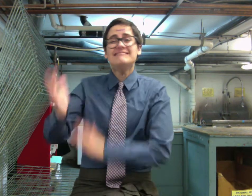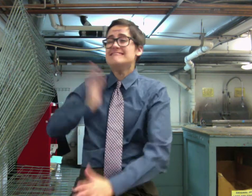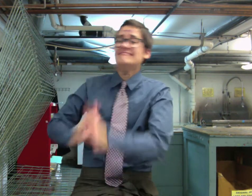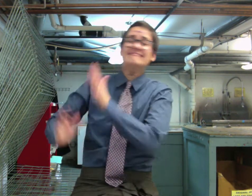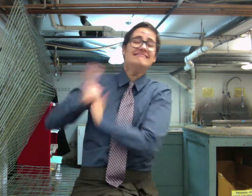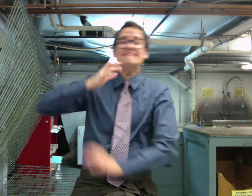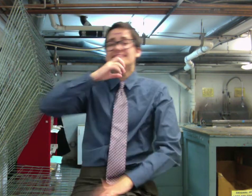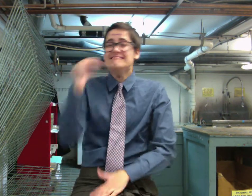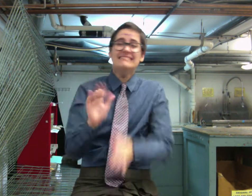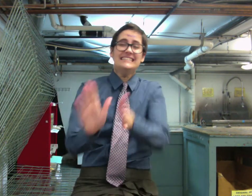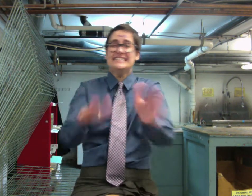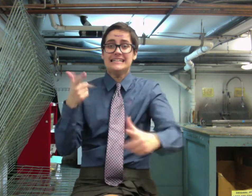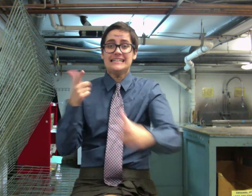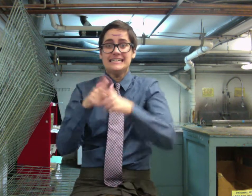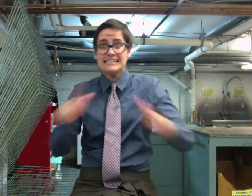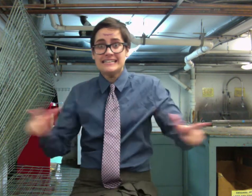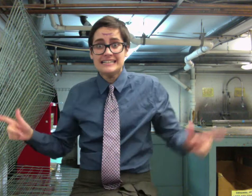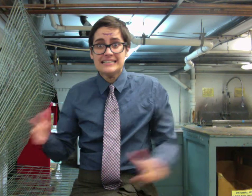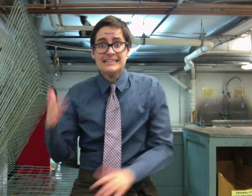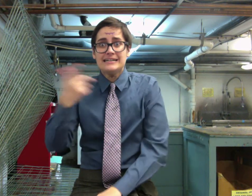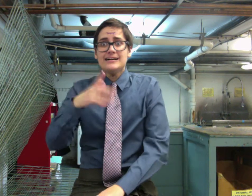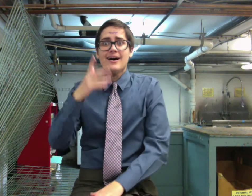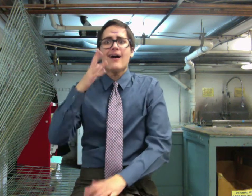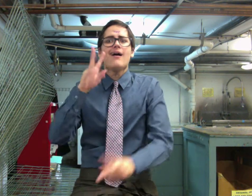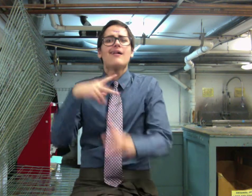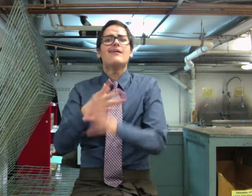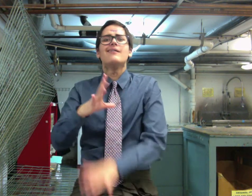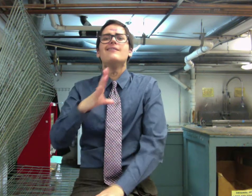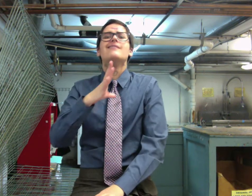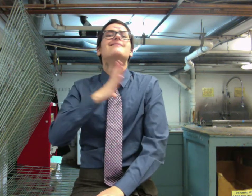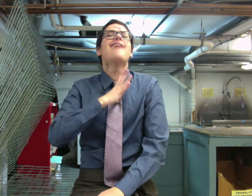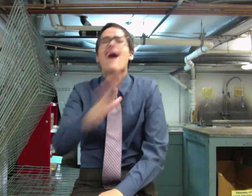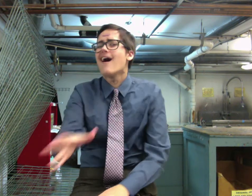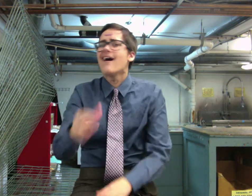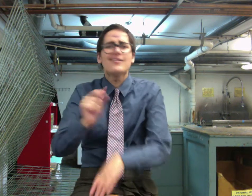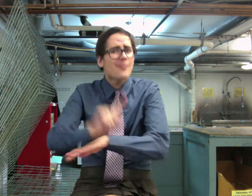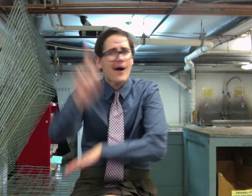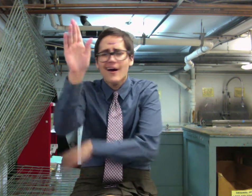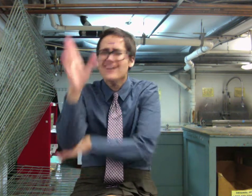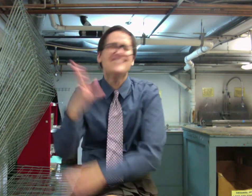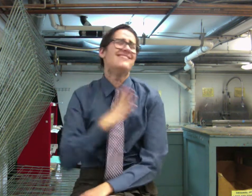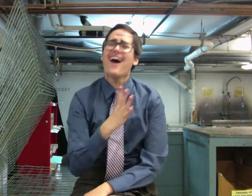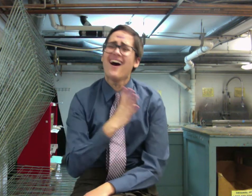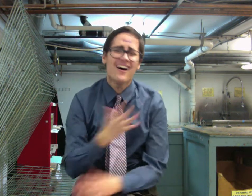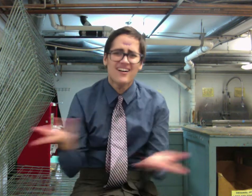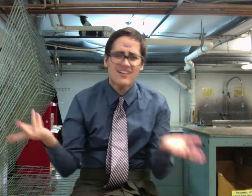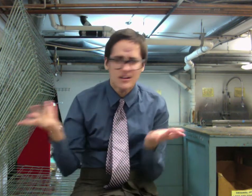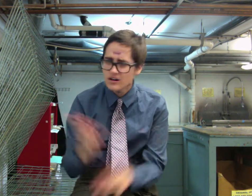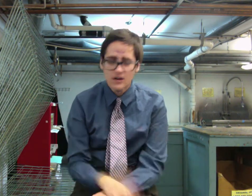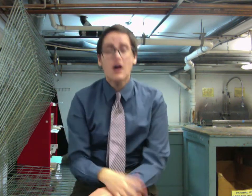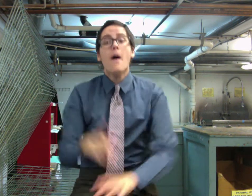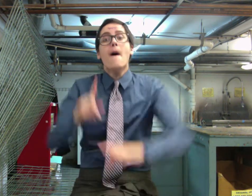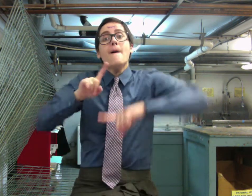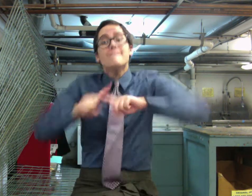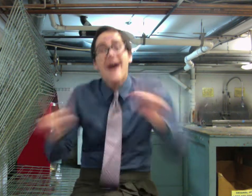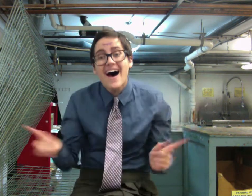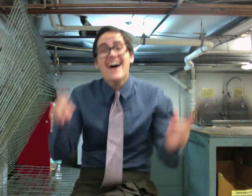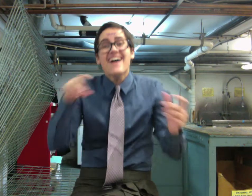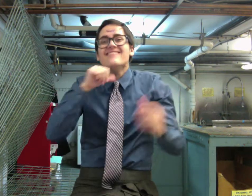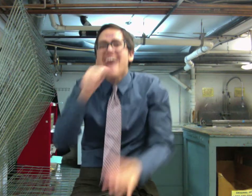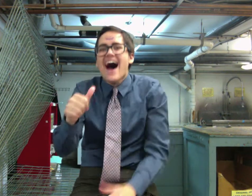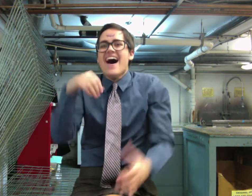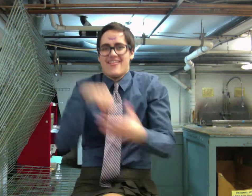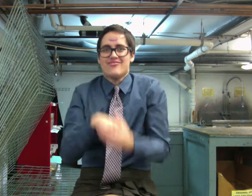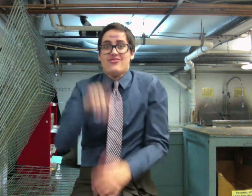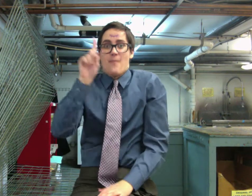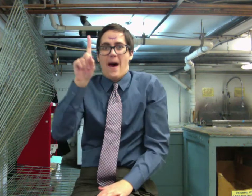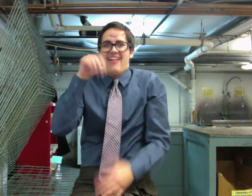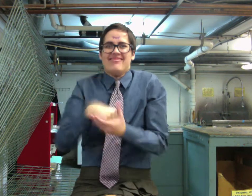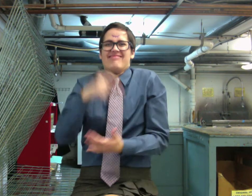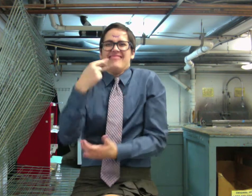dead languages are the kind of thing that is fine at 1 PM, but absolutely not fine at